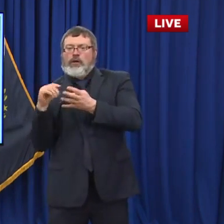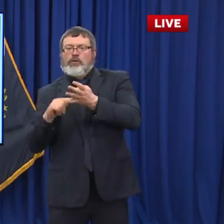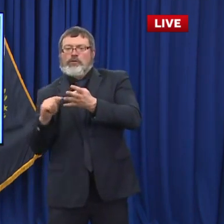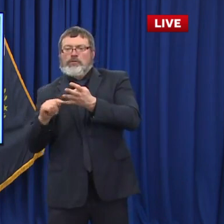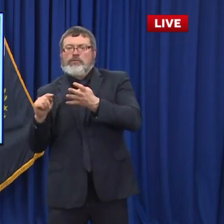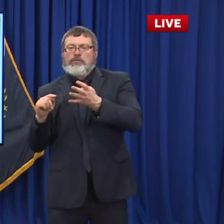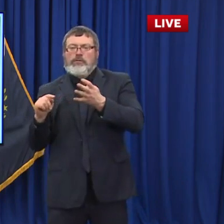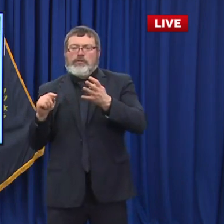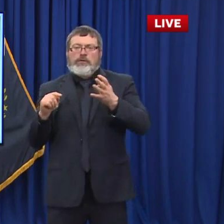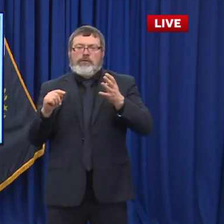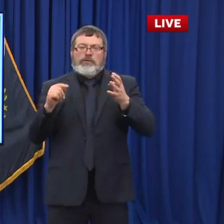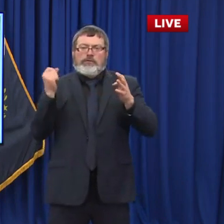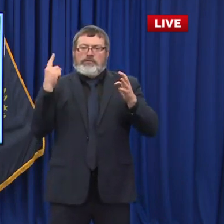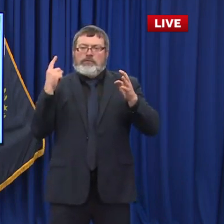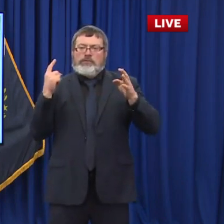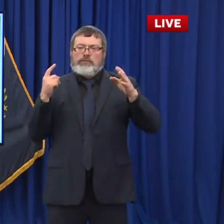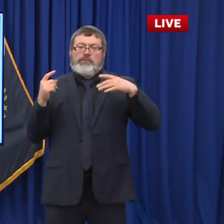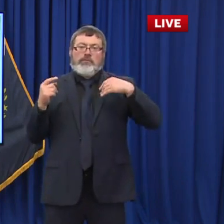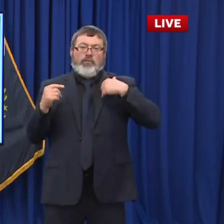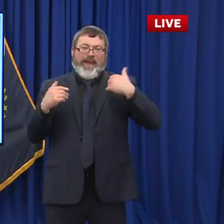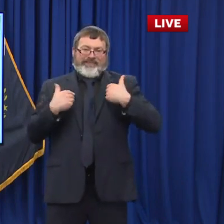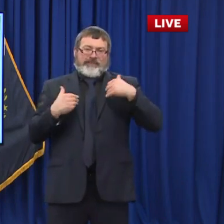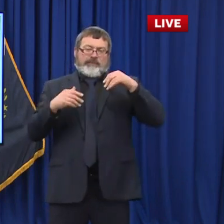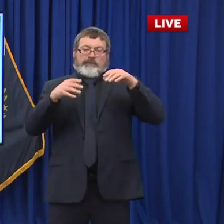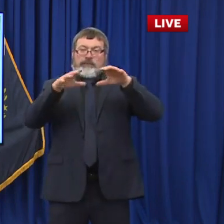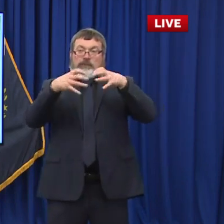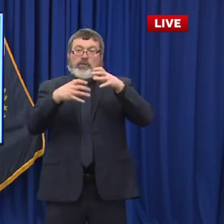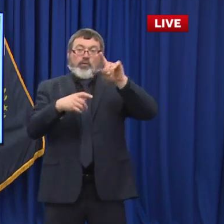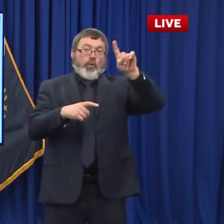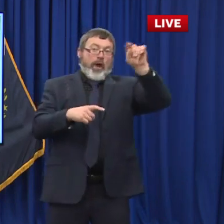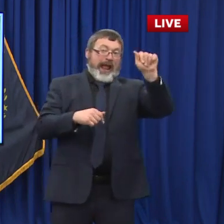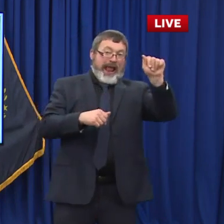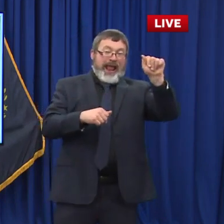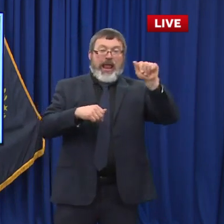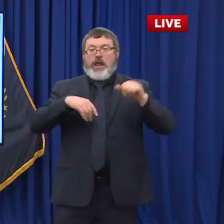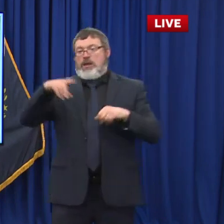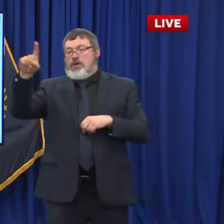I THINK THAT THAT WOULD INCLUDE ALL PHASE 1A AND 1B, WHICH IS GREAT NEWS, RIGHT?